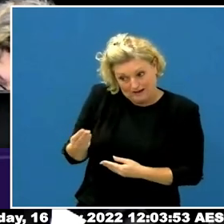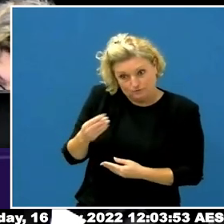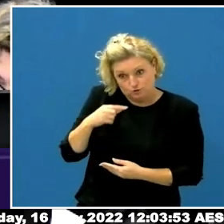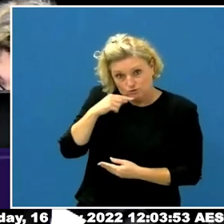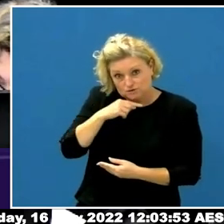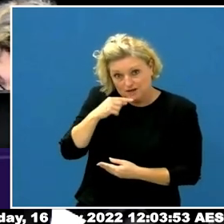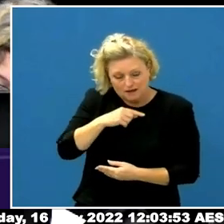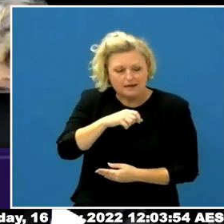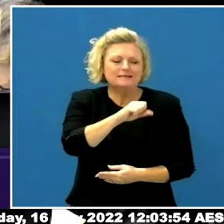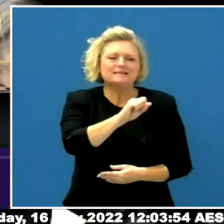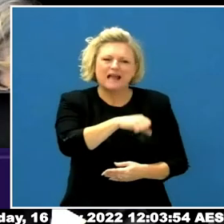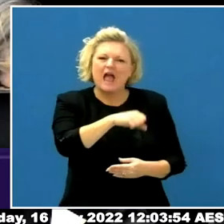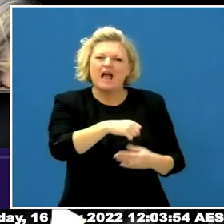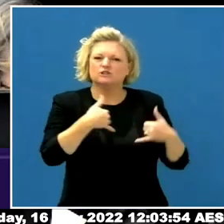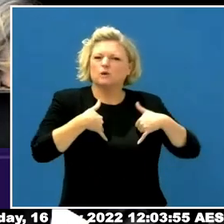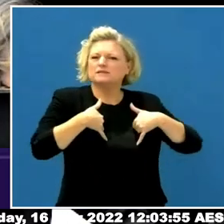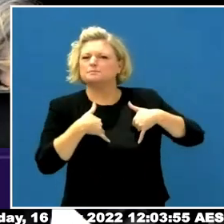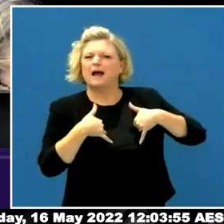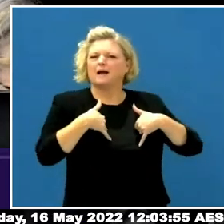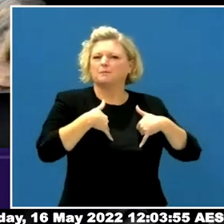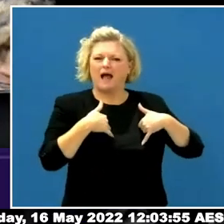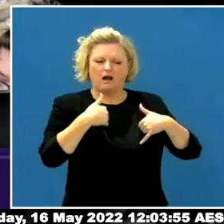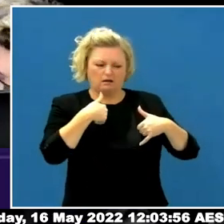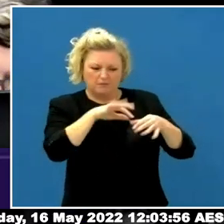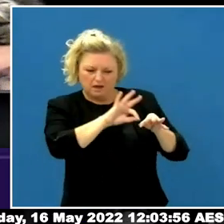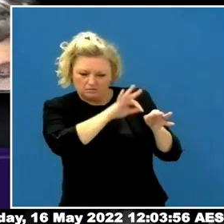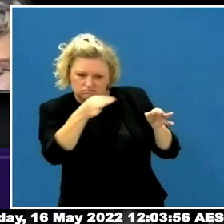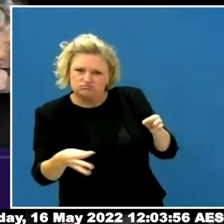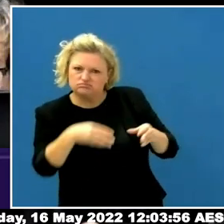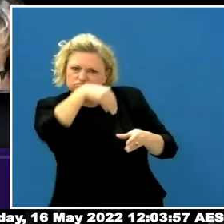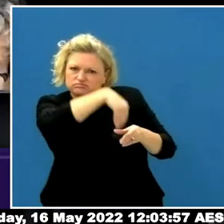And did you receive receipts for that? No.